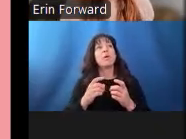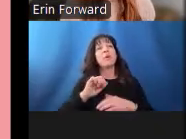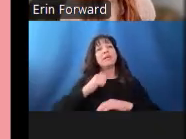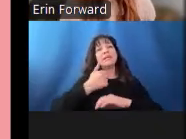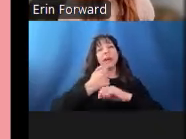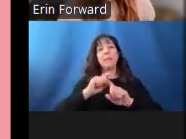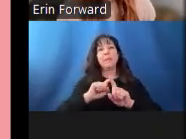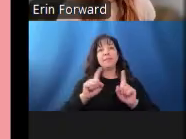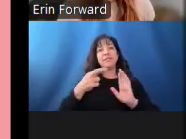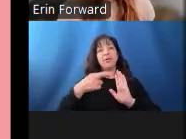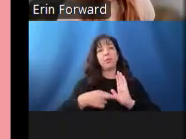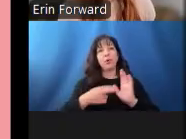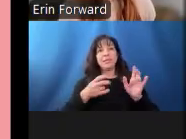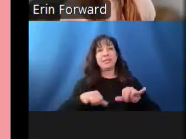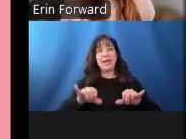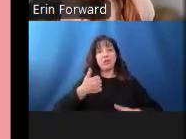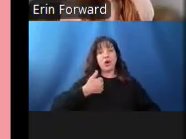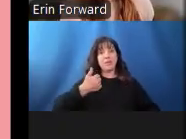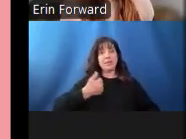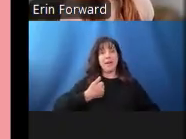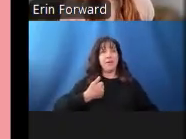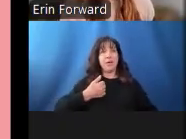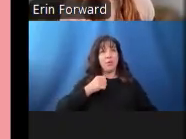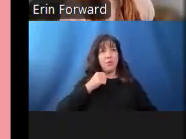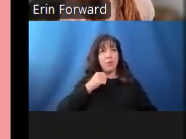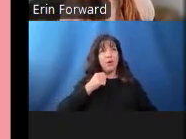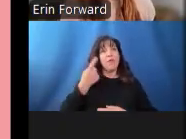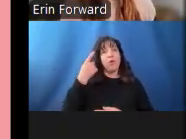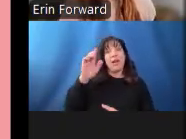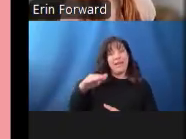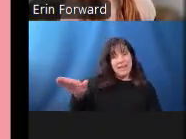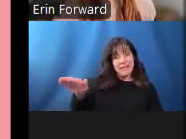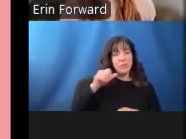we don't even do it ourselves. All. So think about how you eat